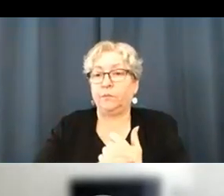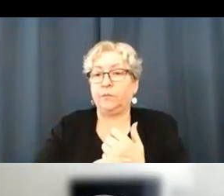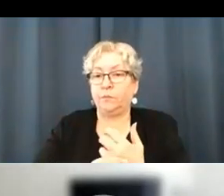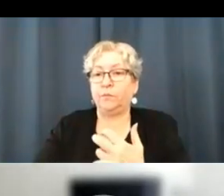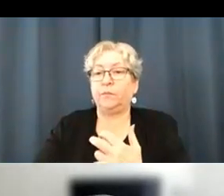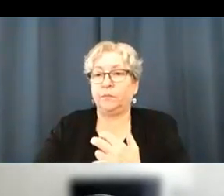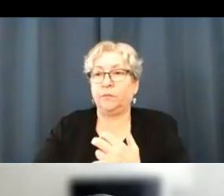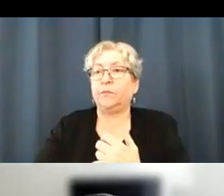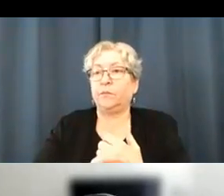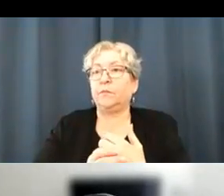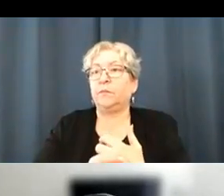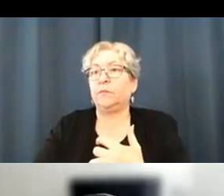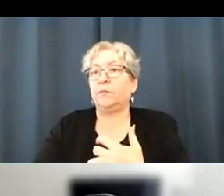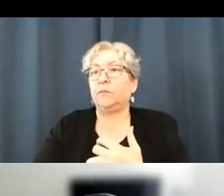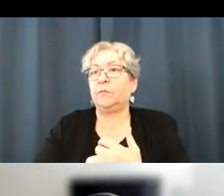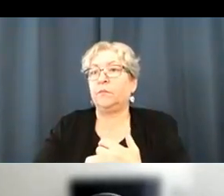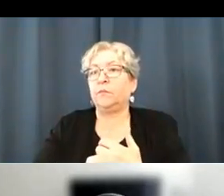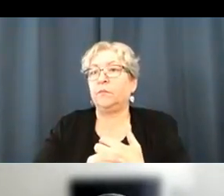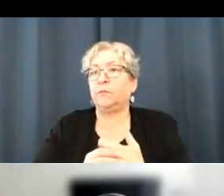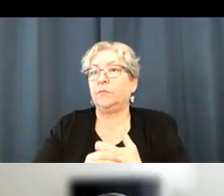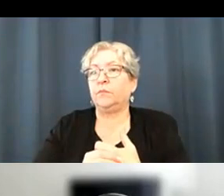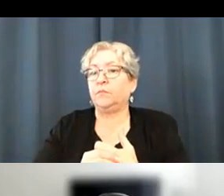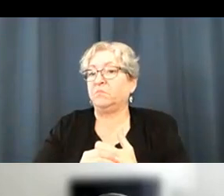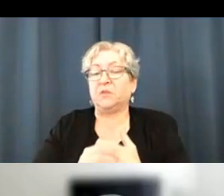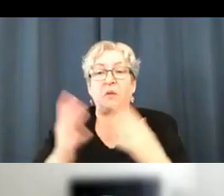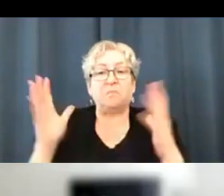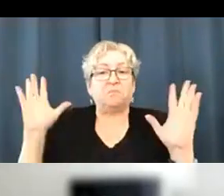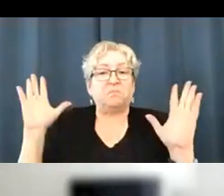Oh, go ahead, Syed, did you have something? No, it's fine. That's it for me and over to you.